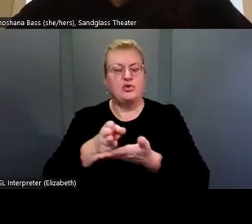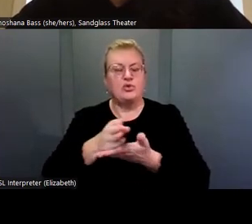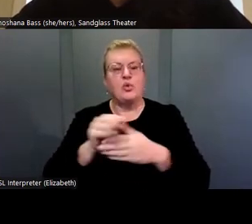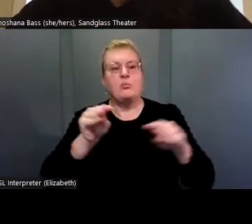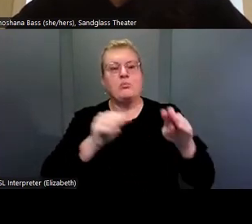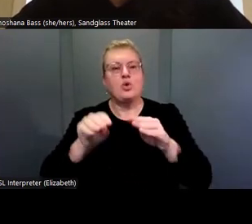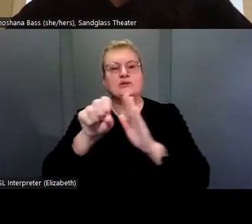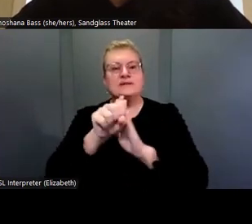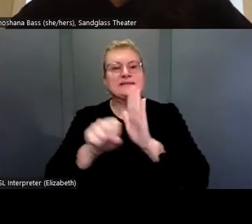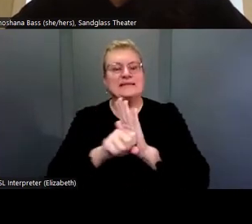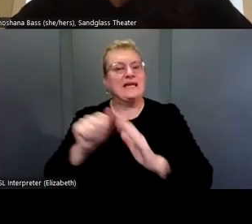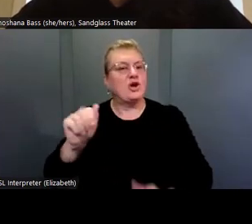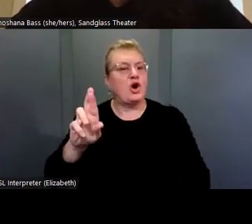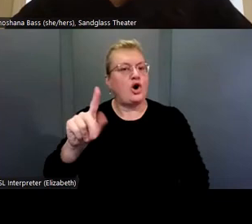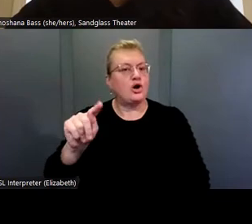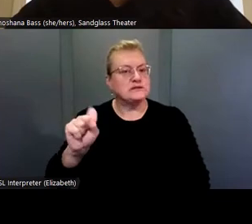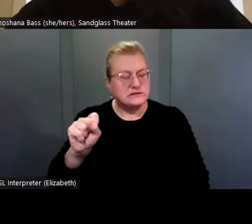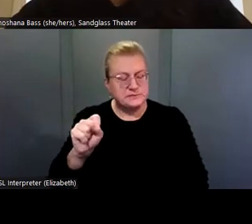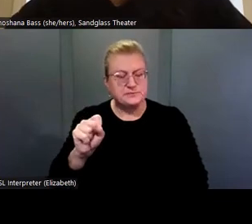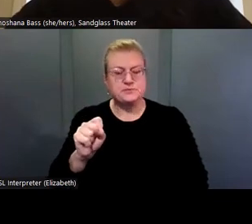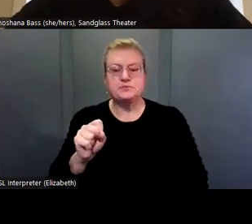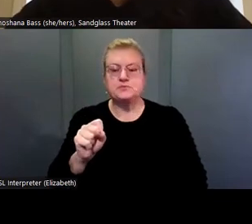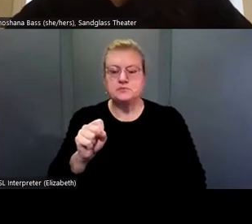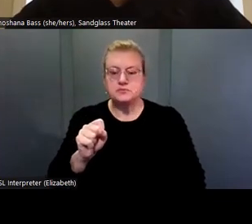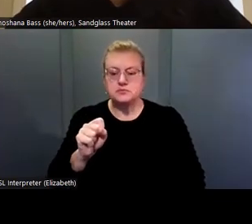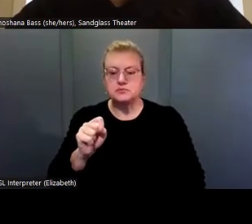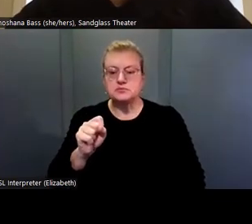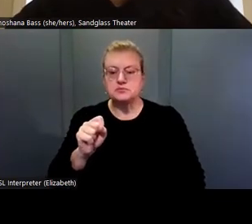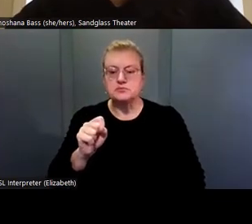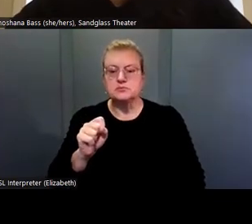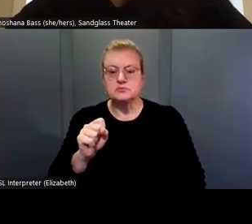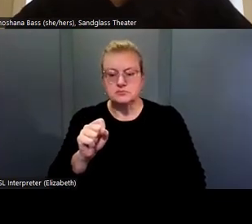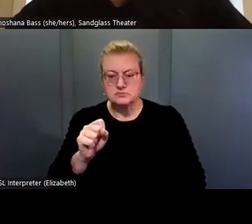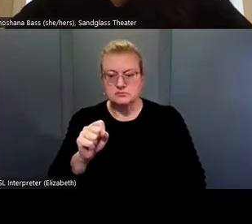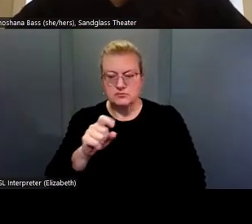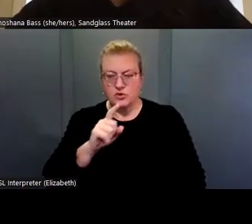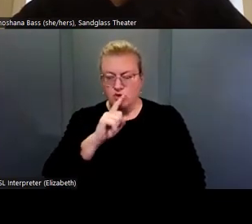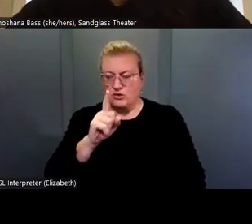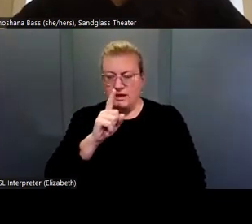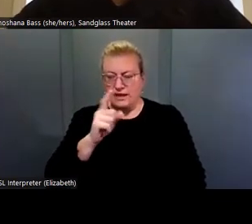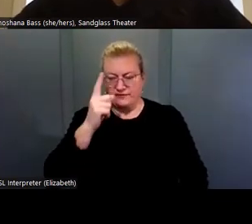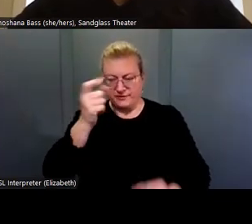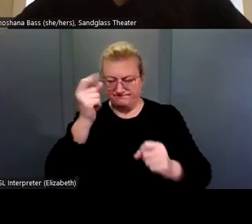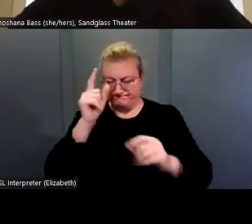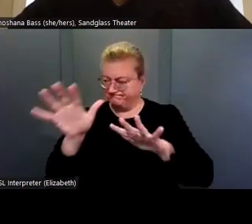and sort of really understanding the landscape of what that is.